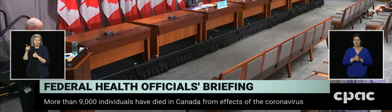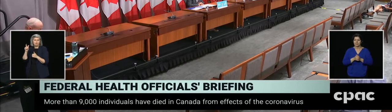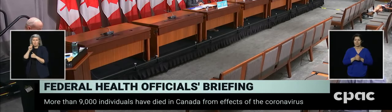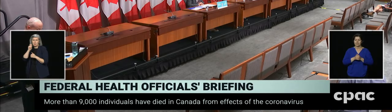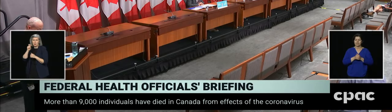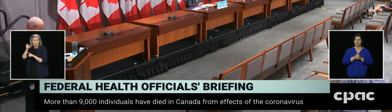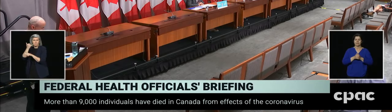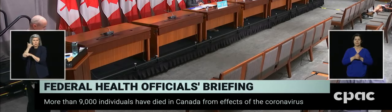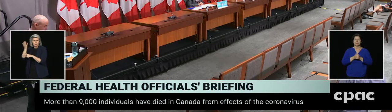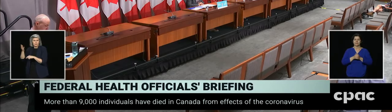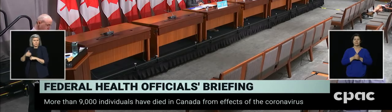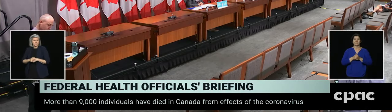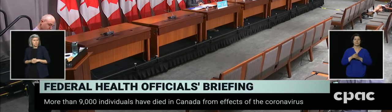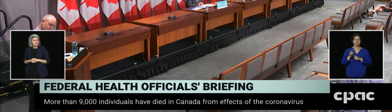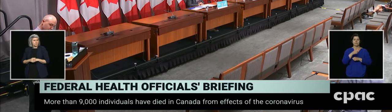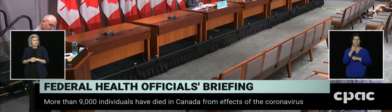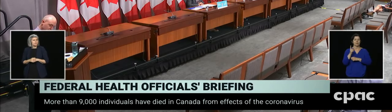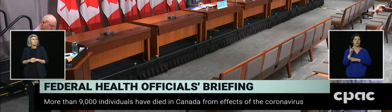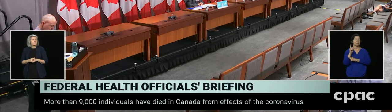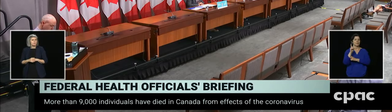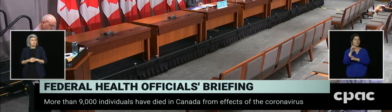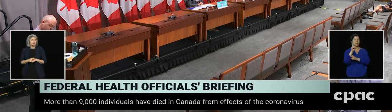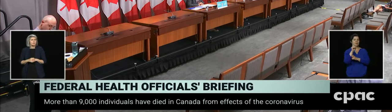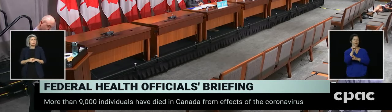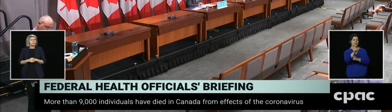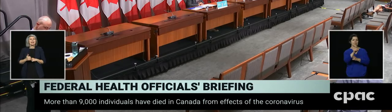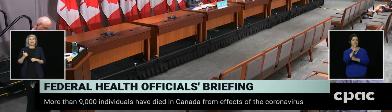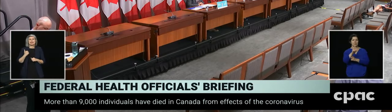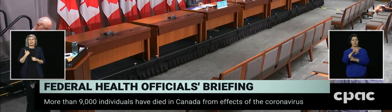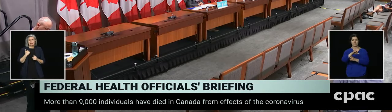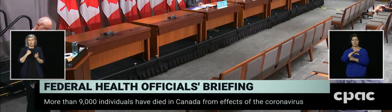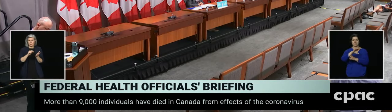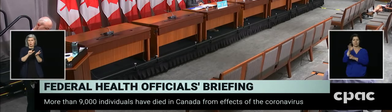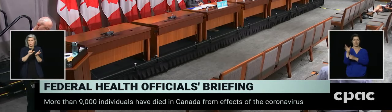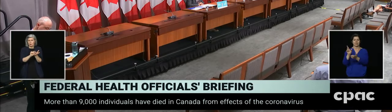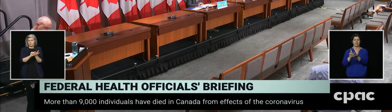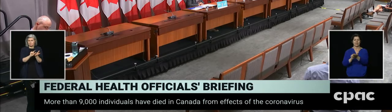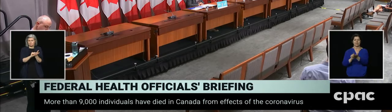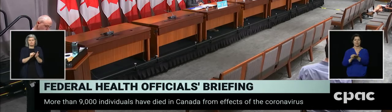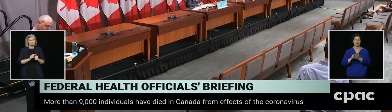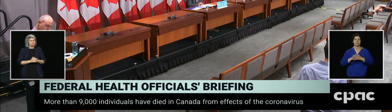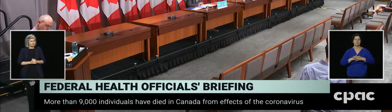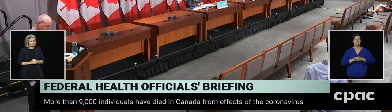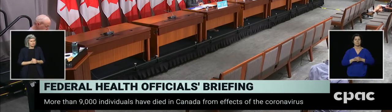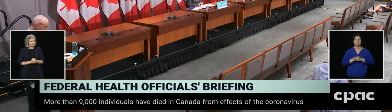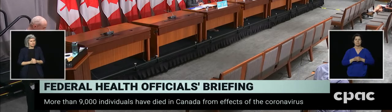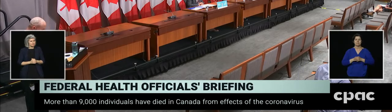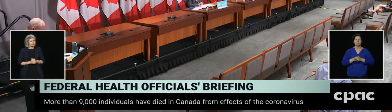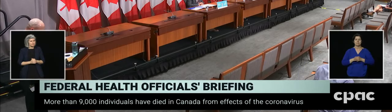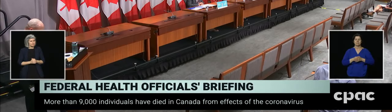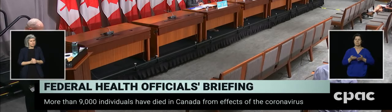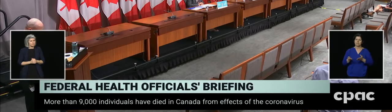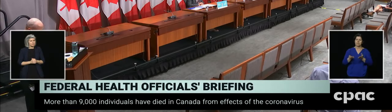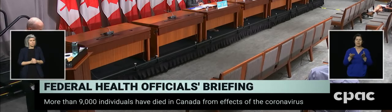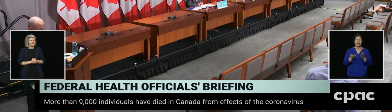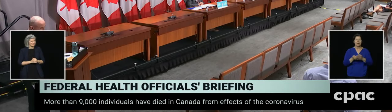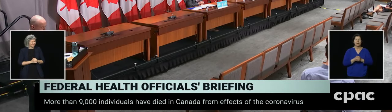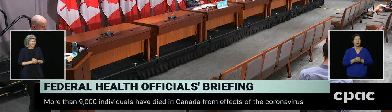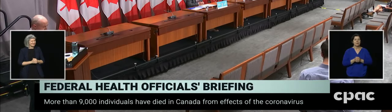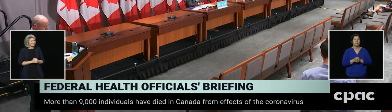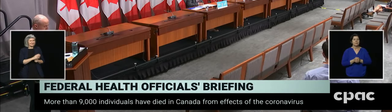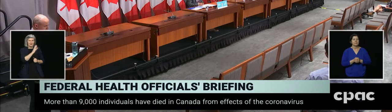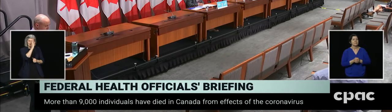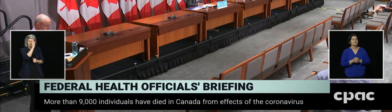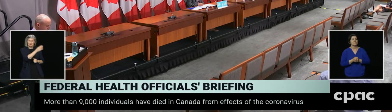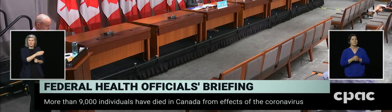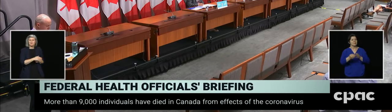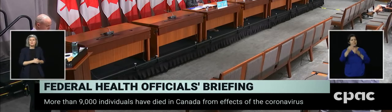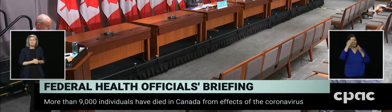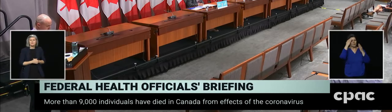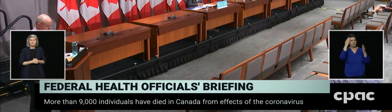QUESTION.